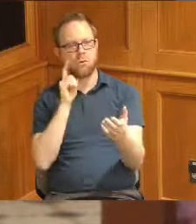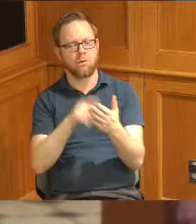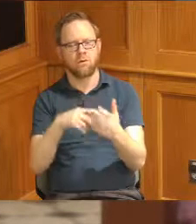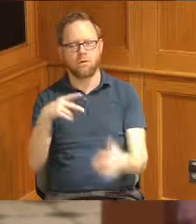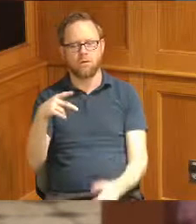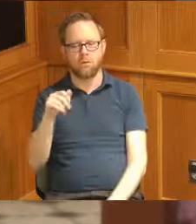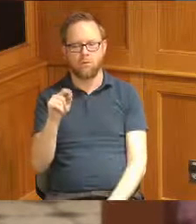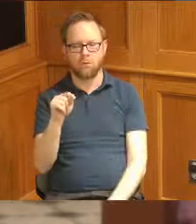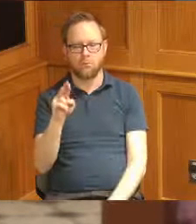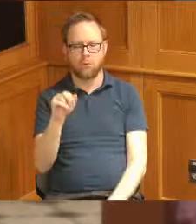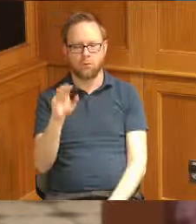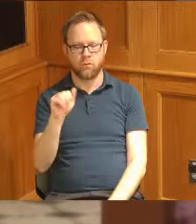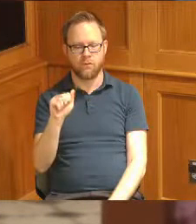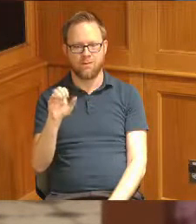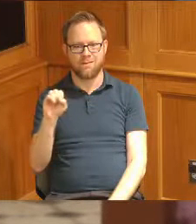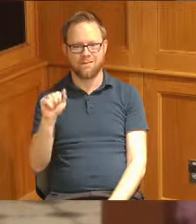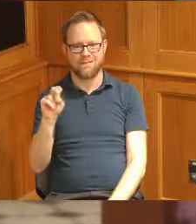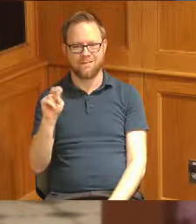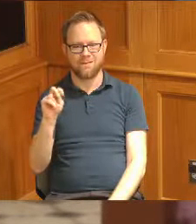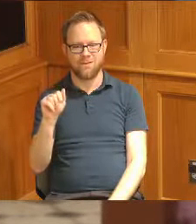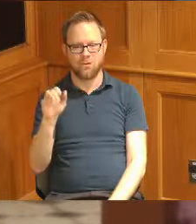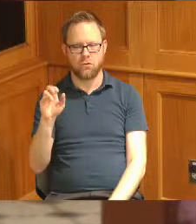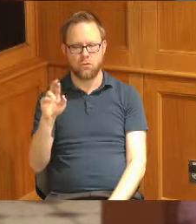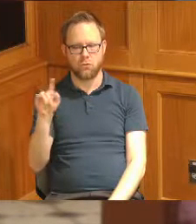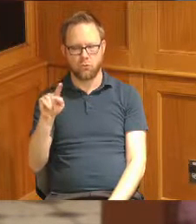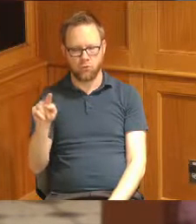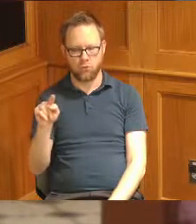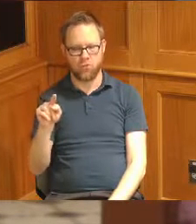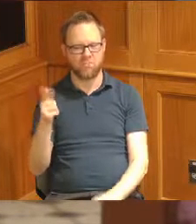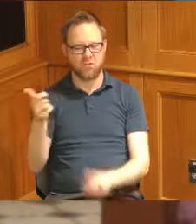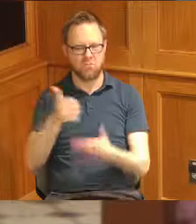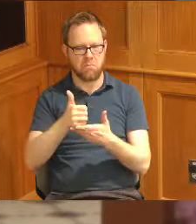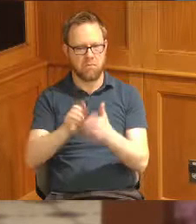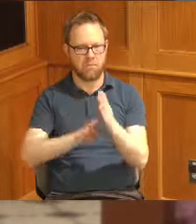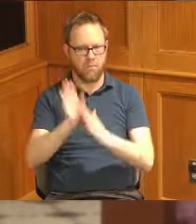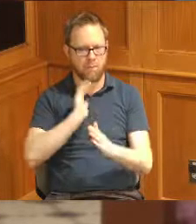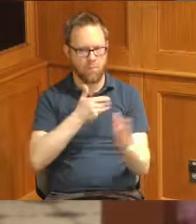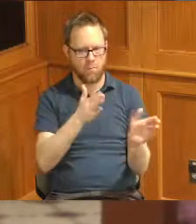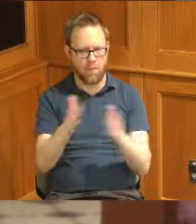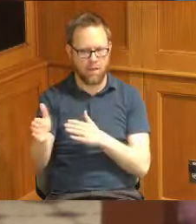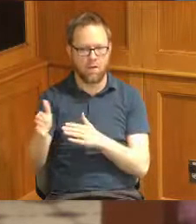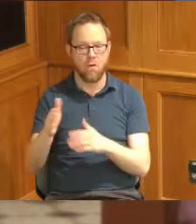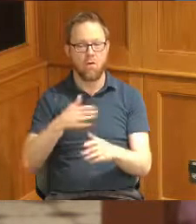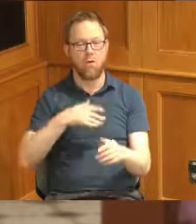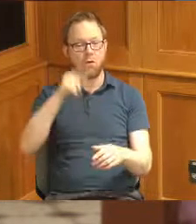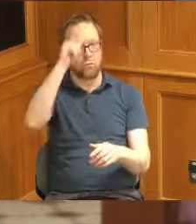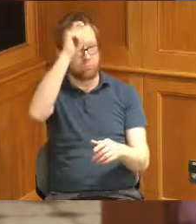Cruz who helped develop the County's plan and I have to give a hat tip I know she's watching